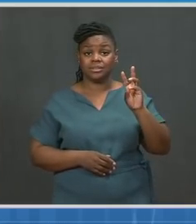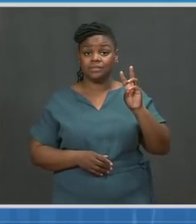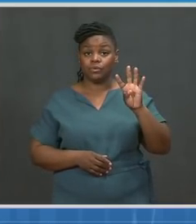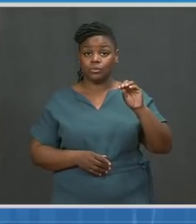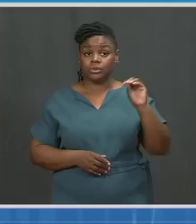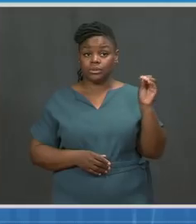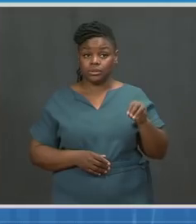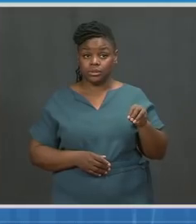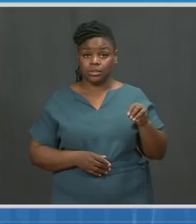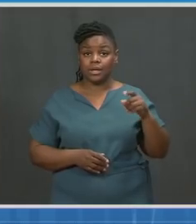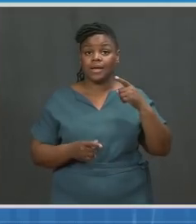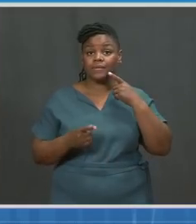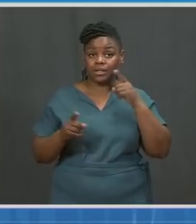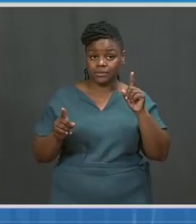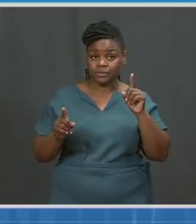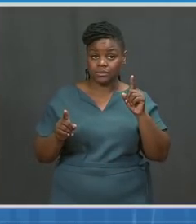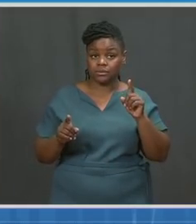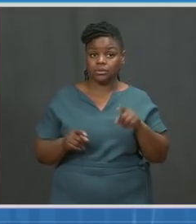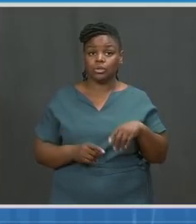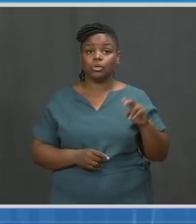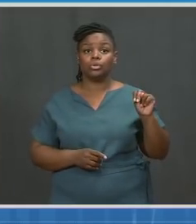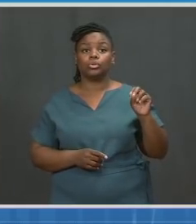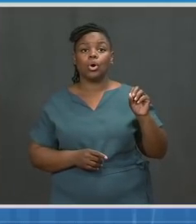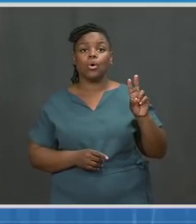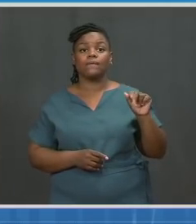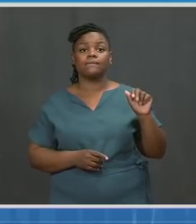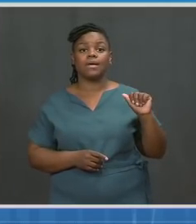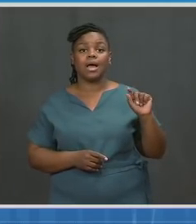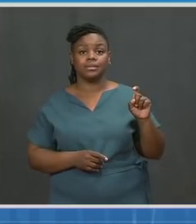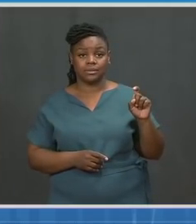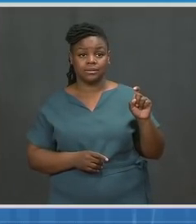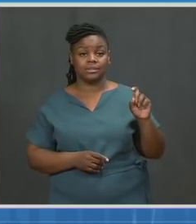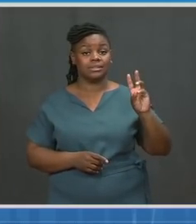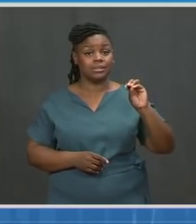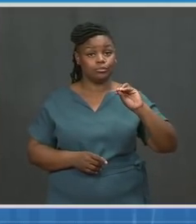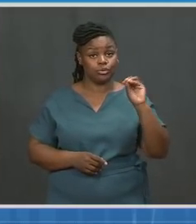the Novavax, 60 percent; the AstraZeneca, not so good.